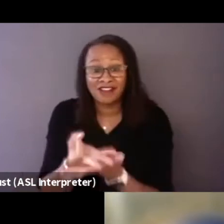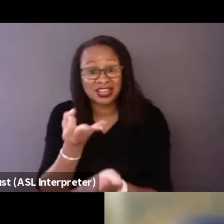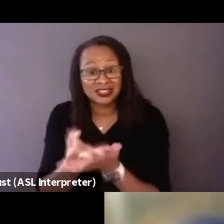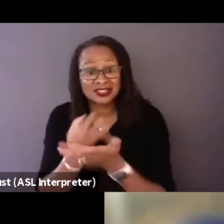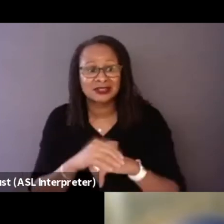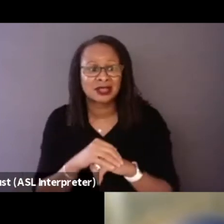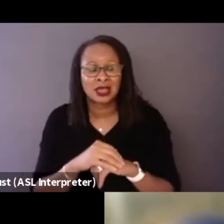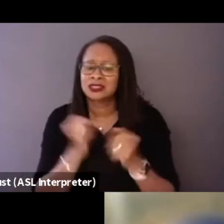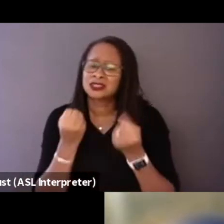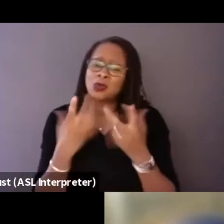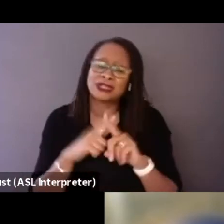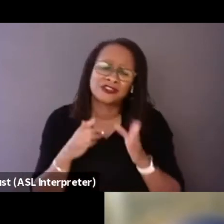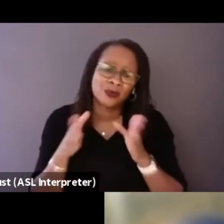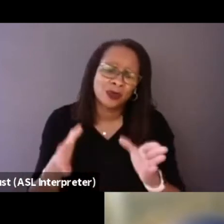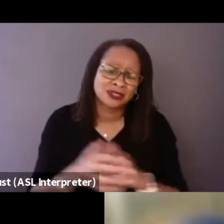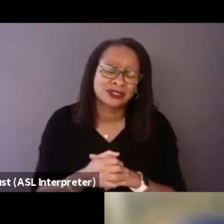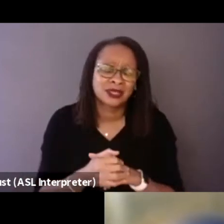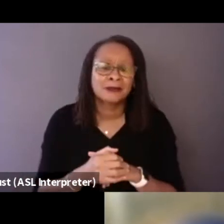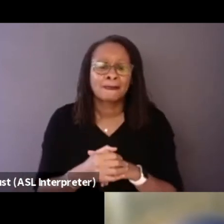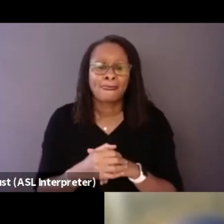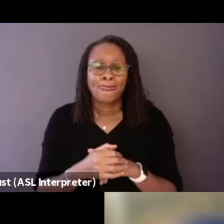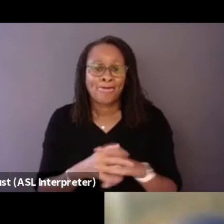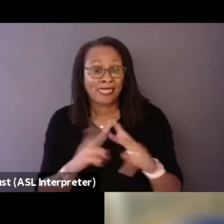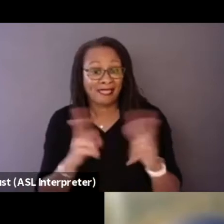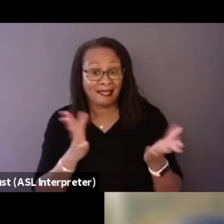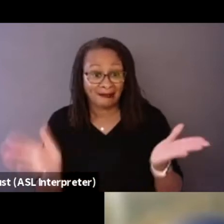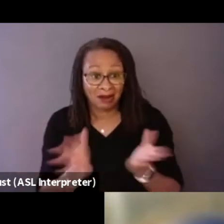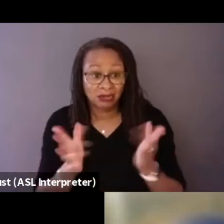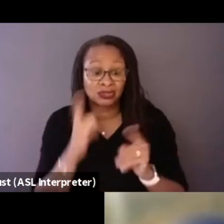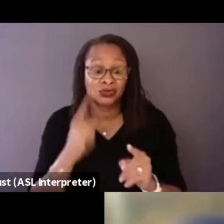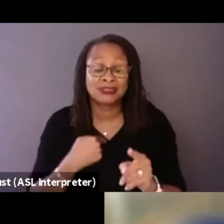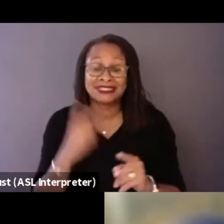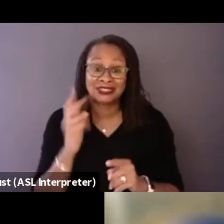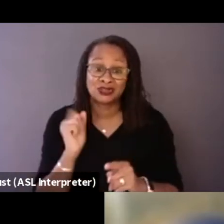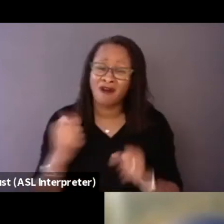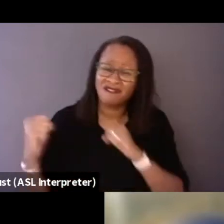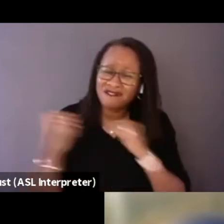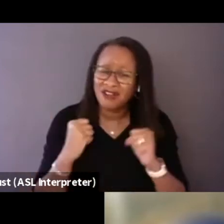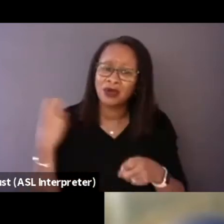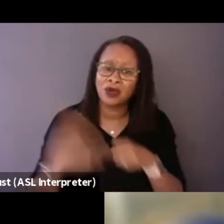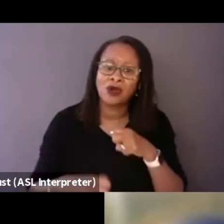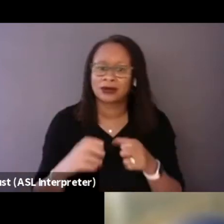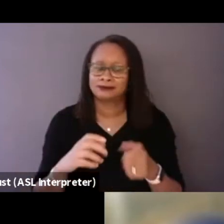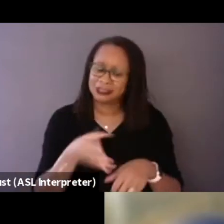so many different ways. And it's encouraging to me to see all of you fighting so hard and being so outspoken for yourselves.